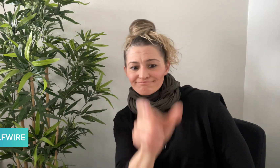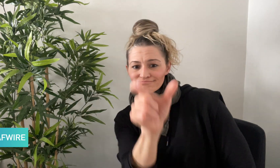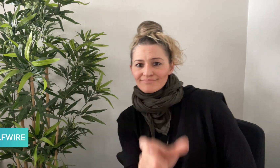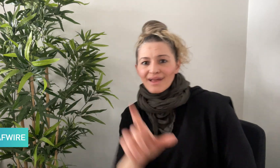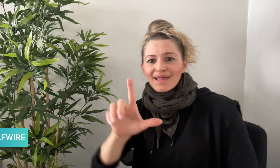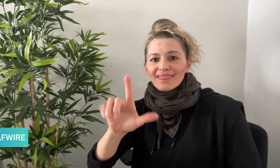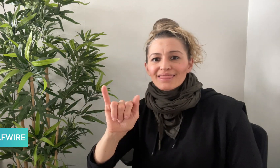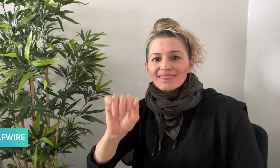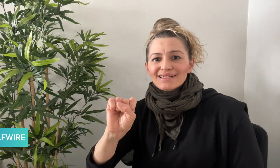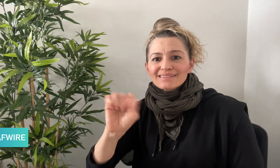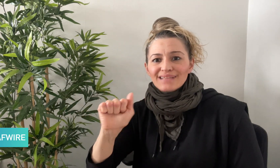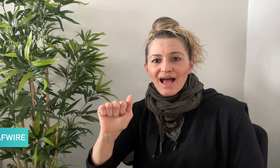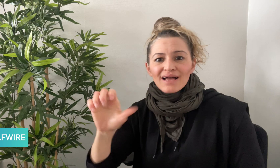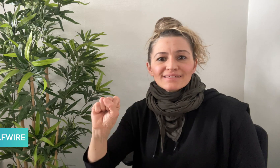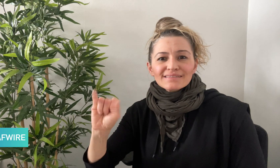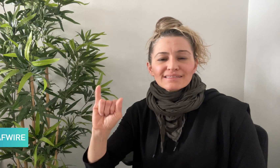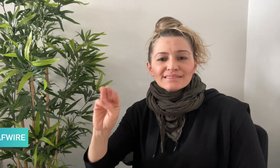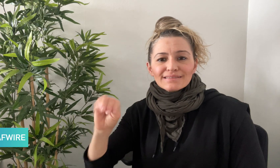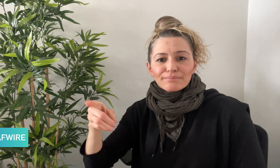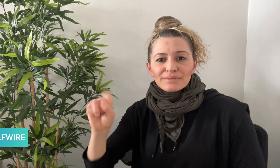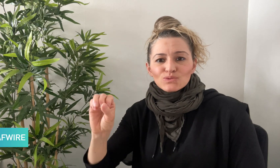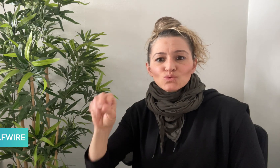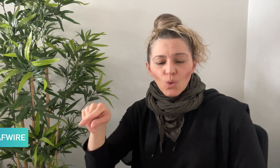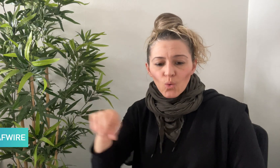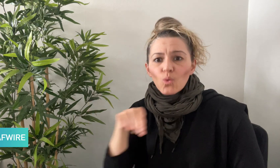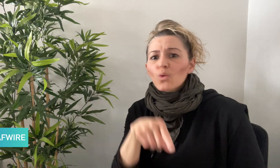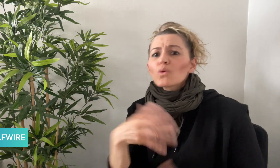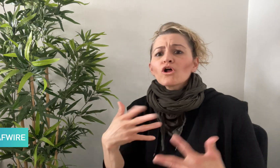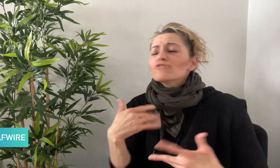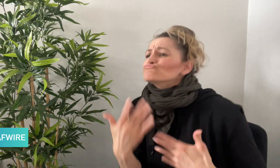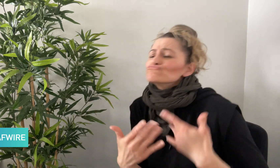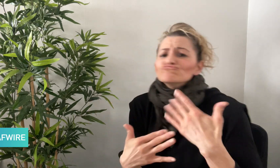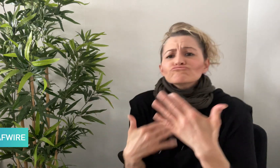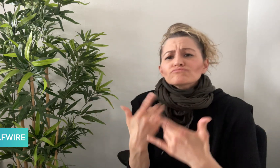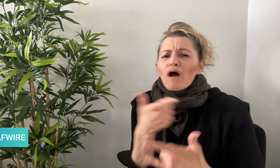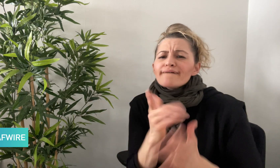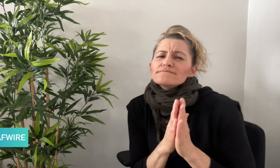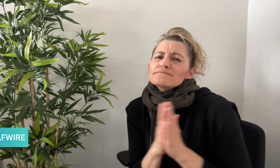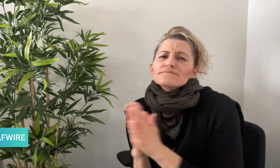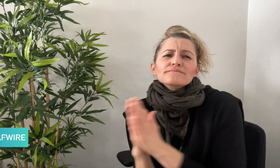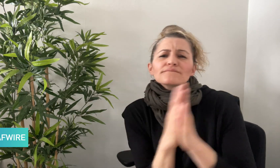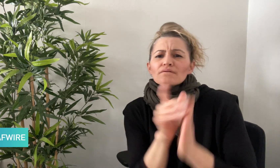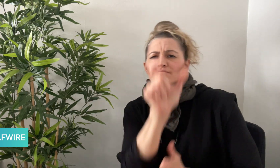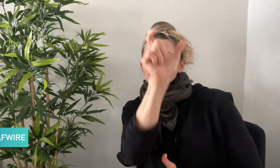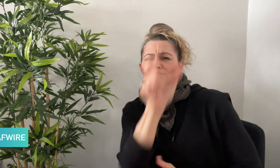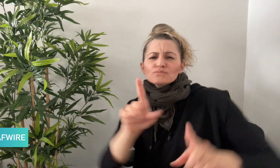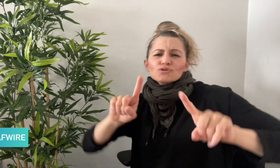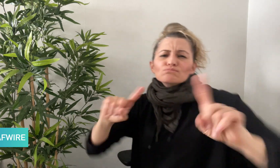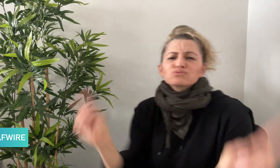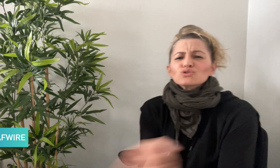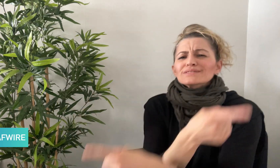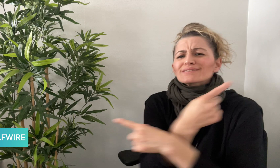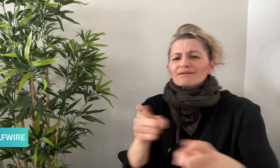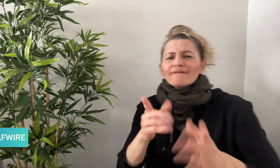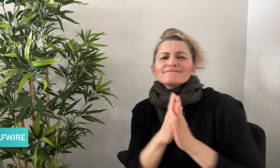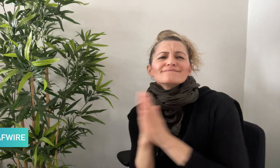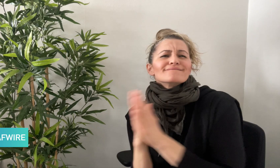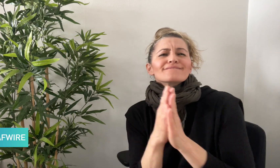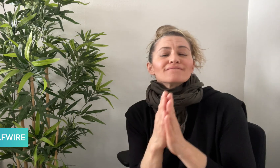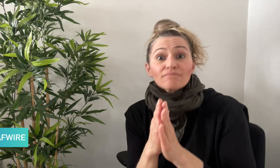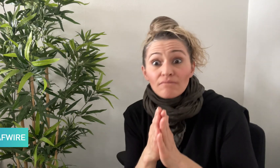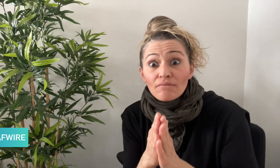of the episode, Loni Steele Sosthand, drew on her own